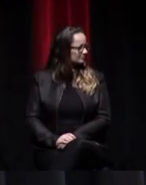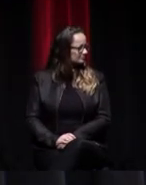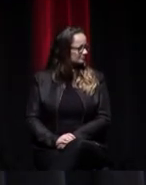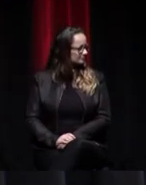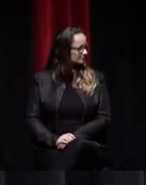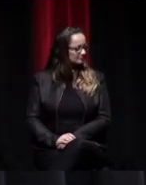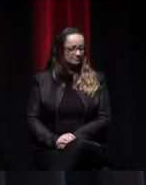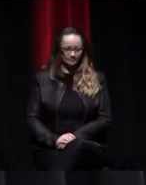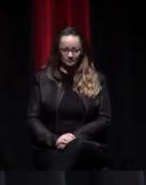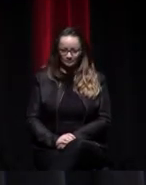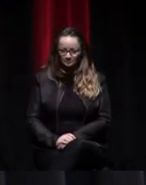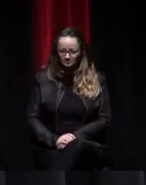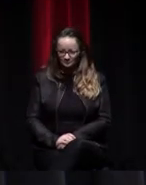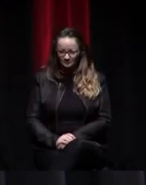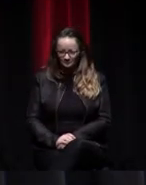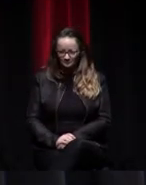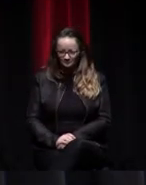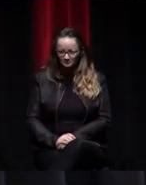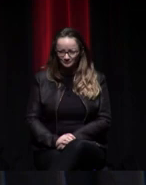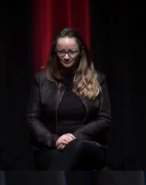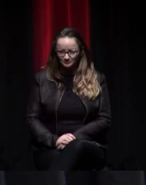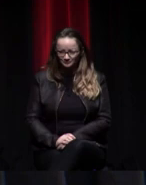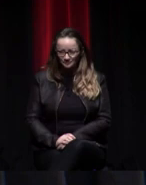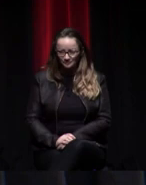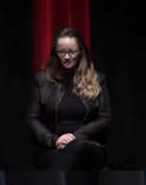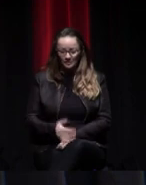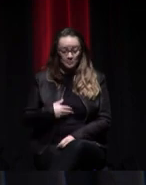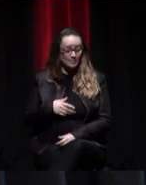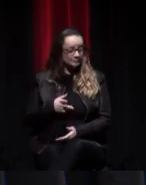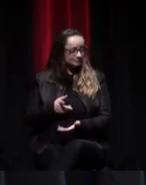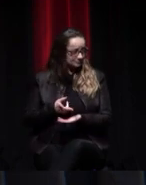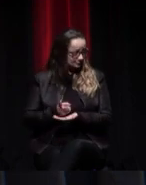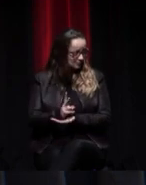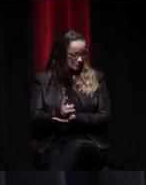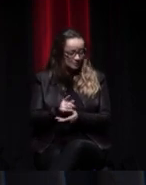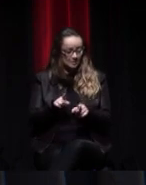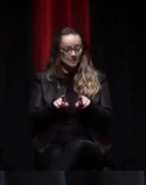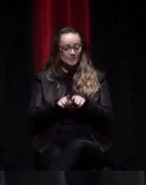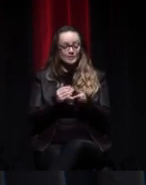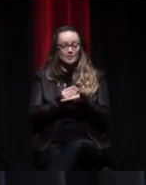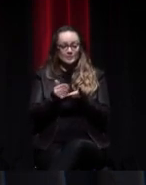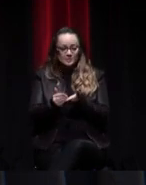I'll... to resume and start with Eugênio.